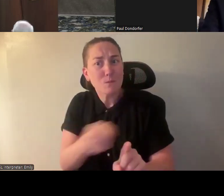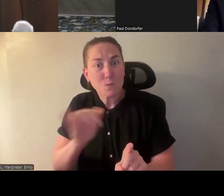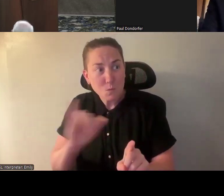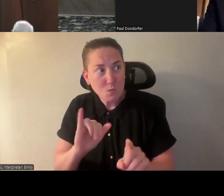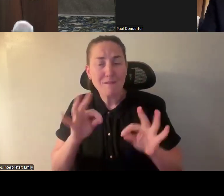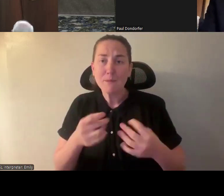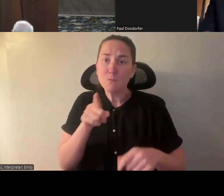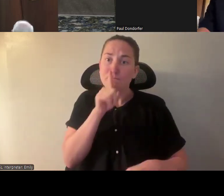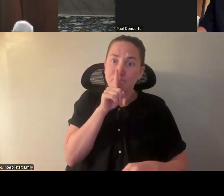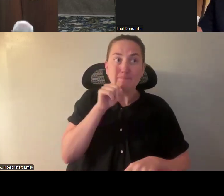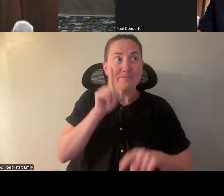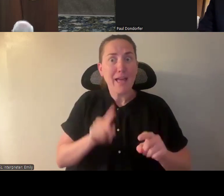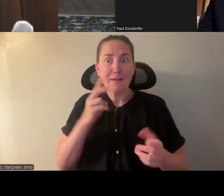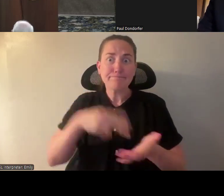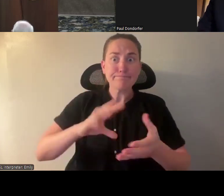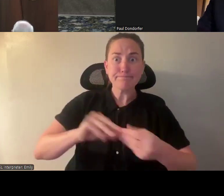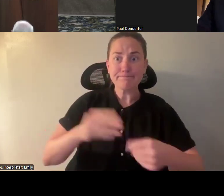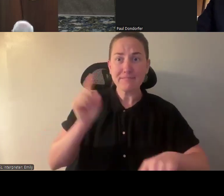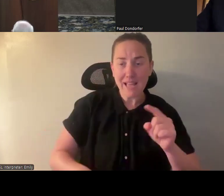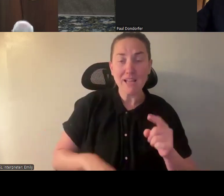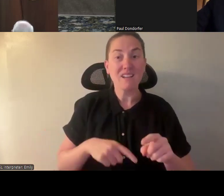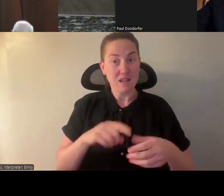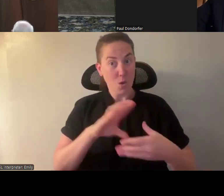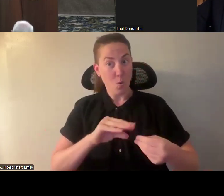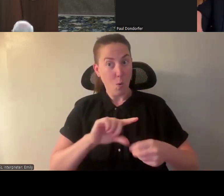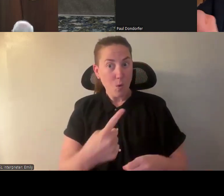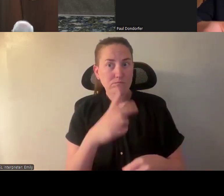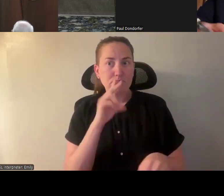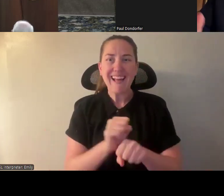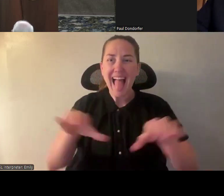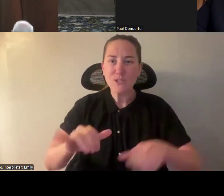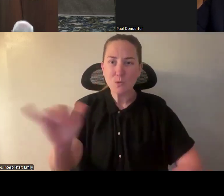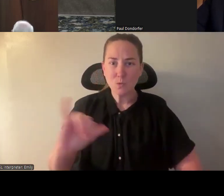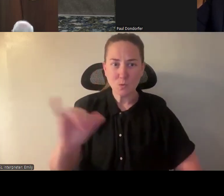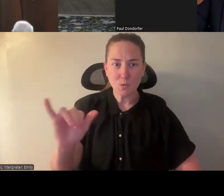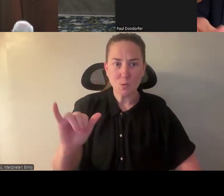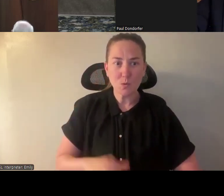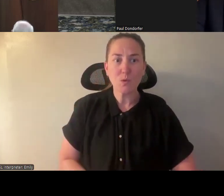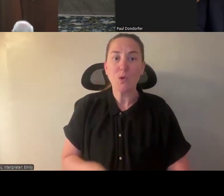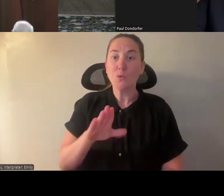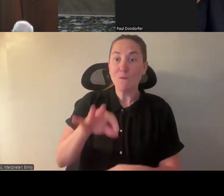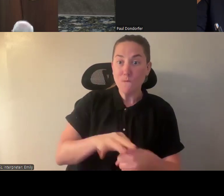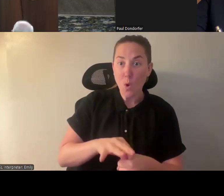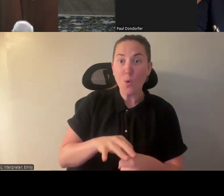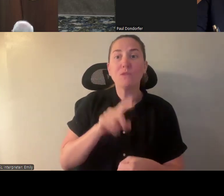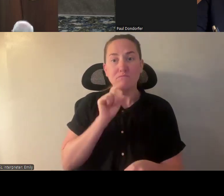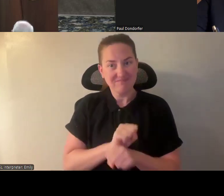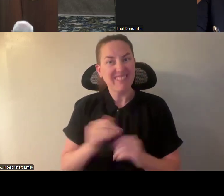up tonight Not just with your words but with your actions to your vote is your voice Thank you Thank